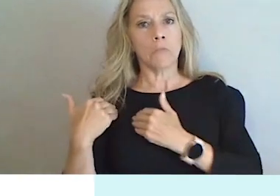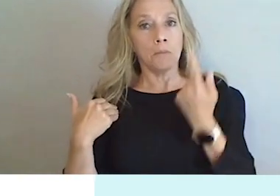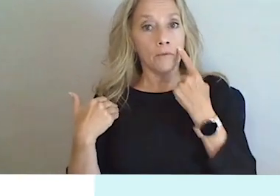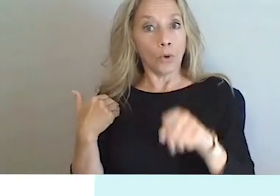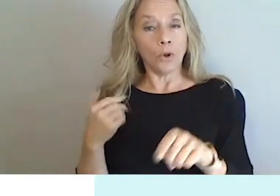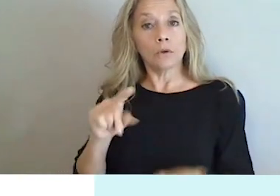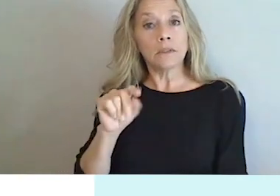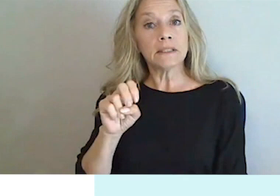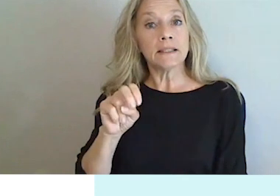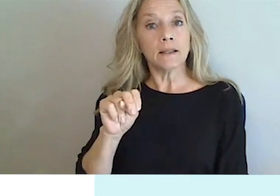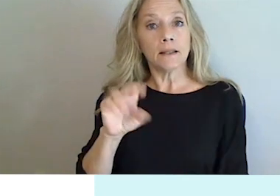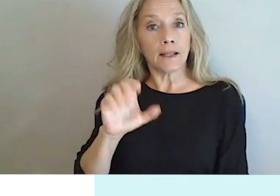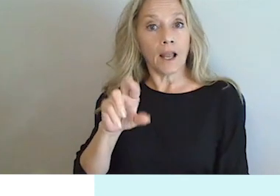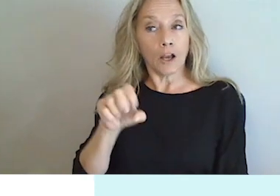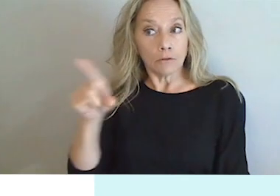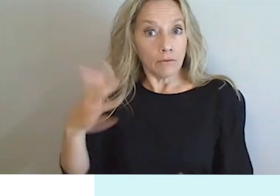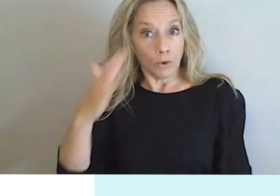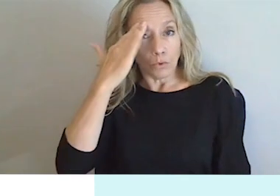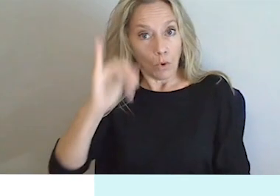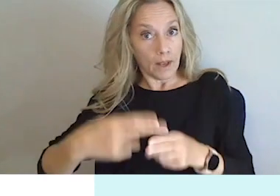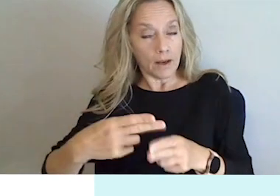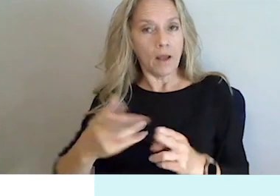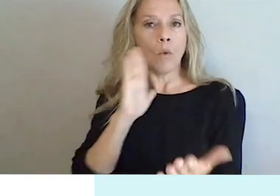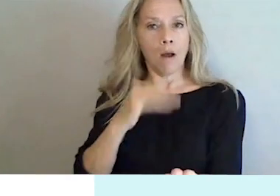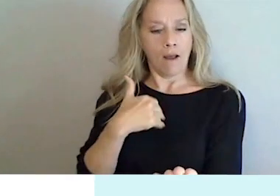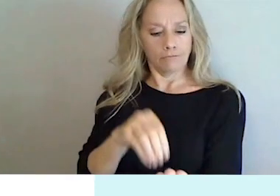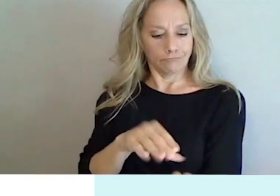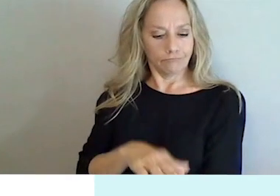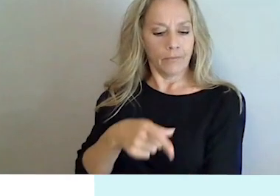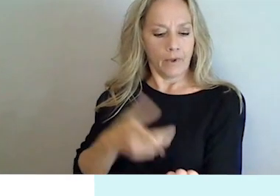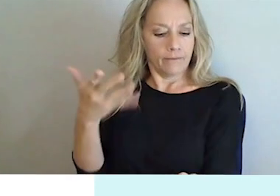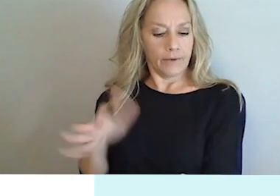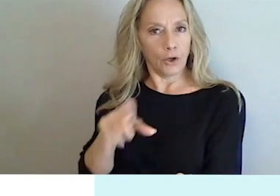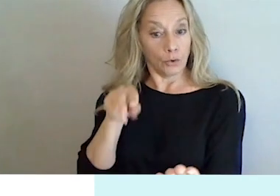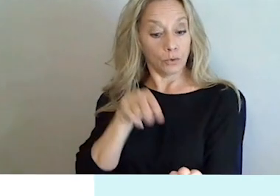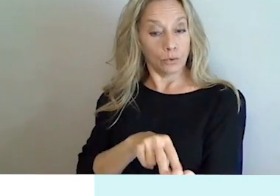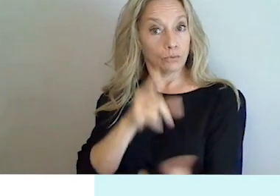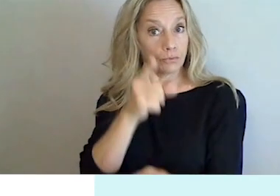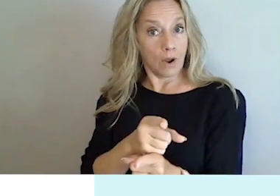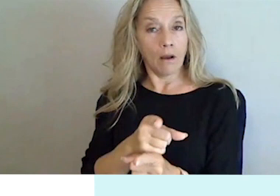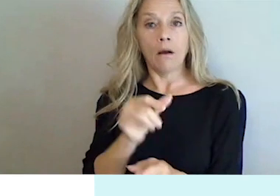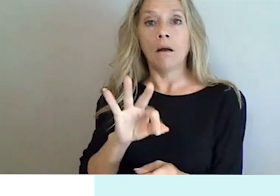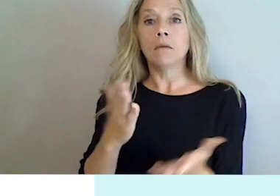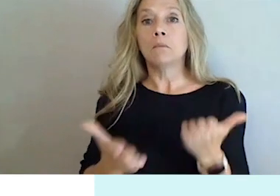be listed. Review this information and confirm if it is still correct. If you haven't told TennCare about an authorized representative,